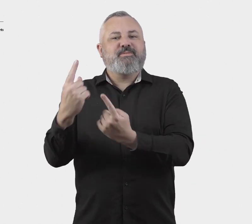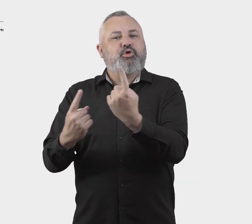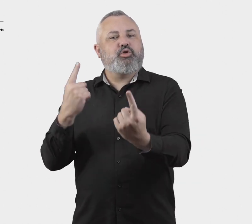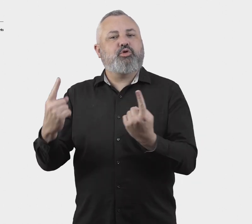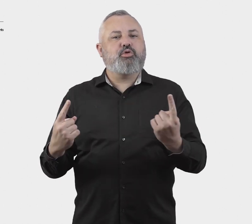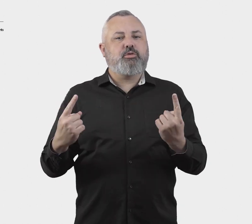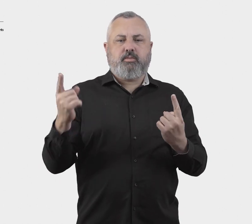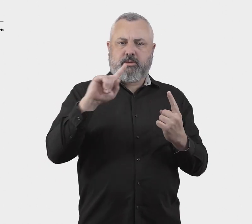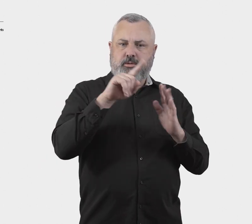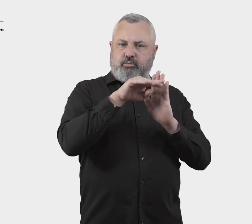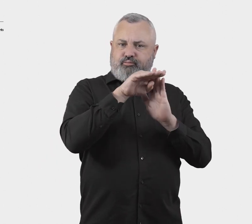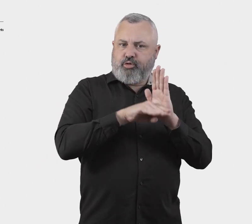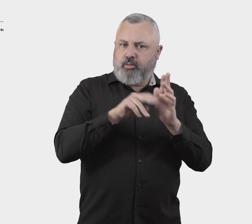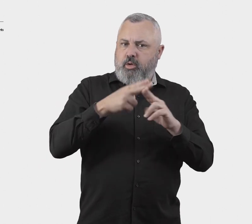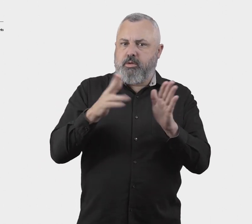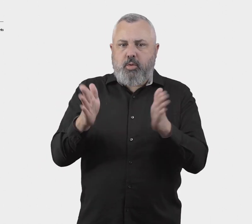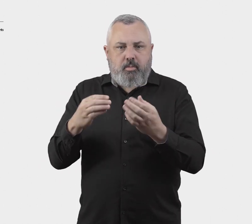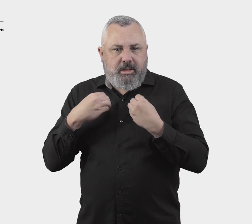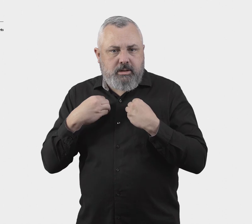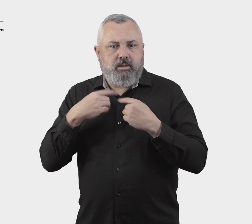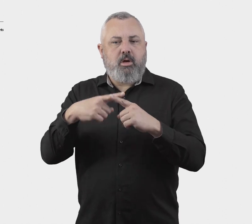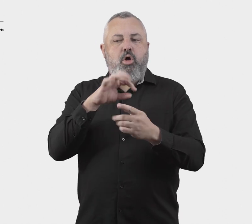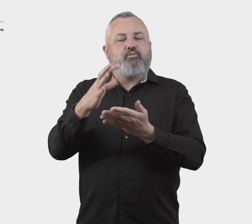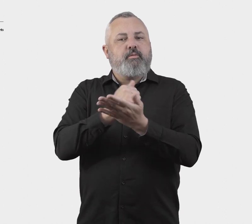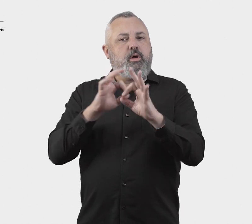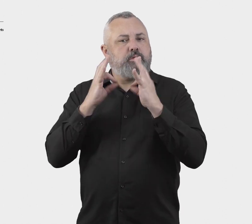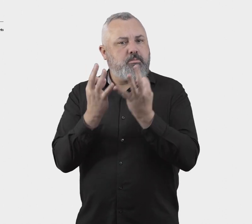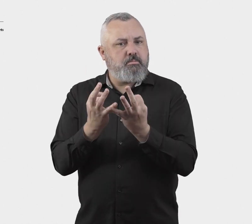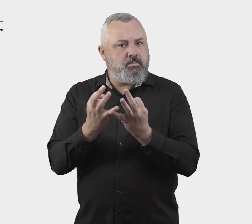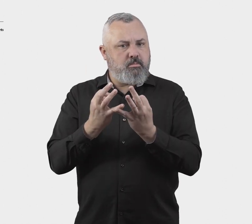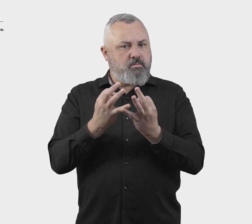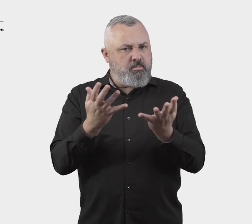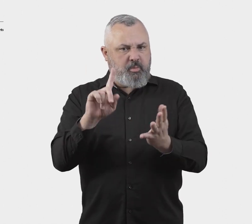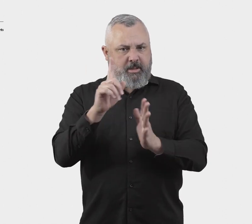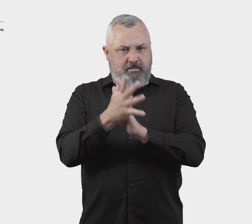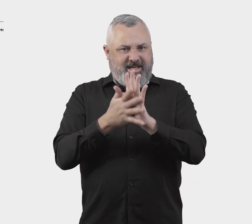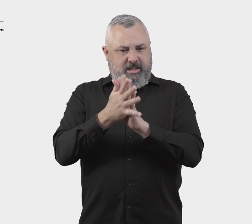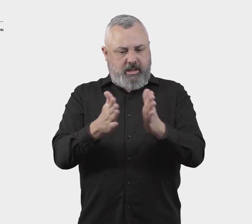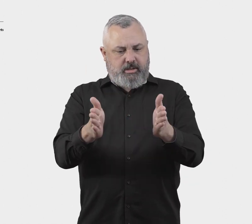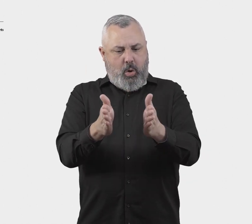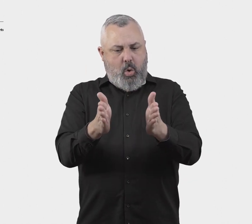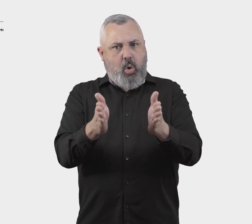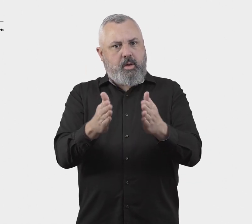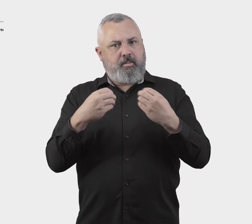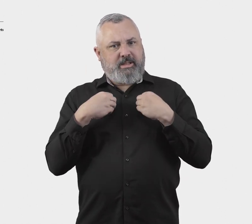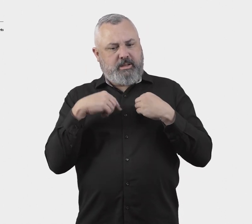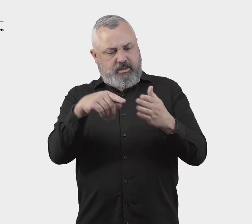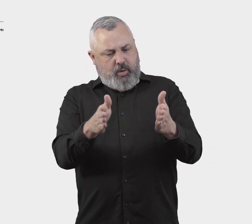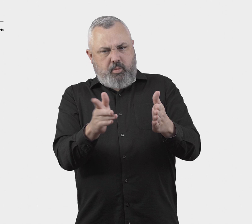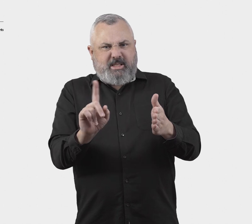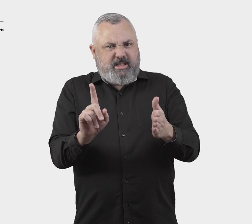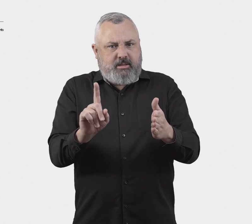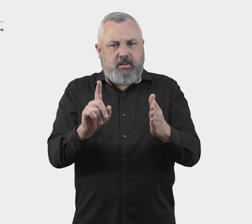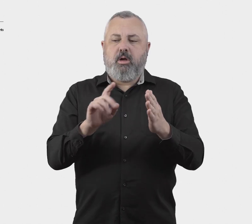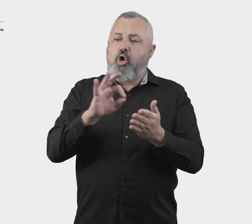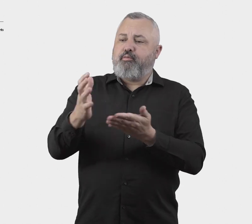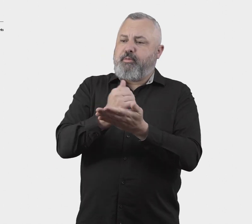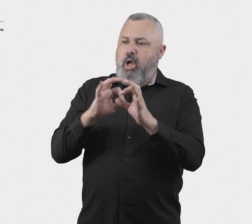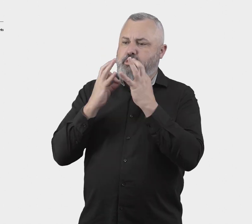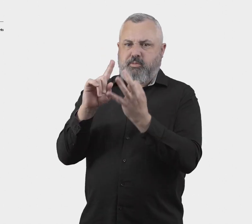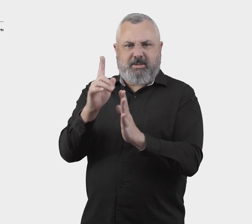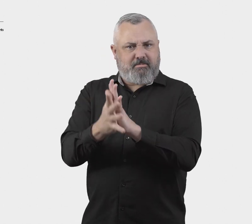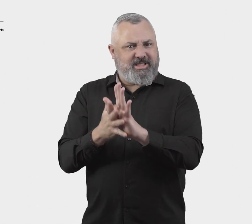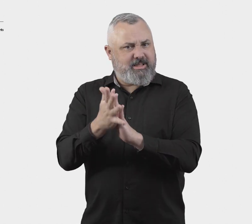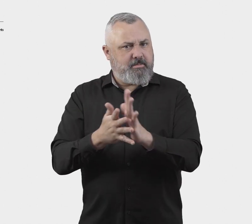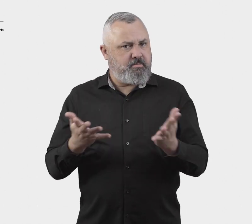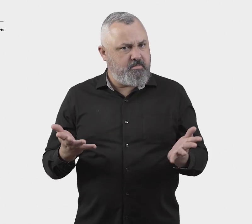to consumers, what criteria should be applied to define eligible small businesses and NFPs?